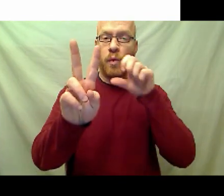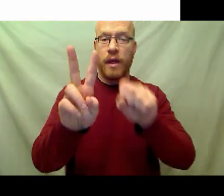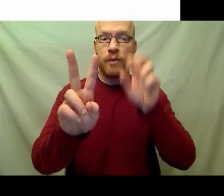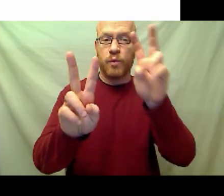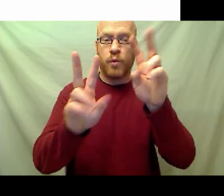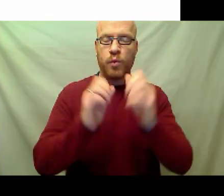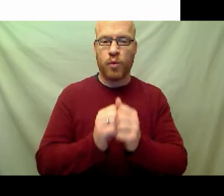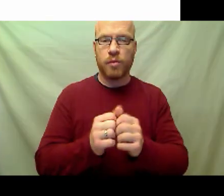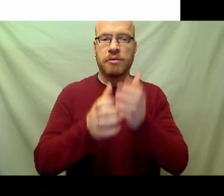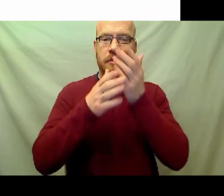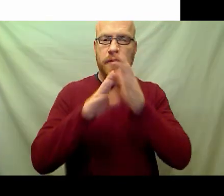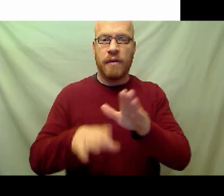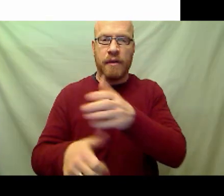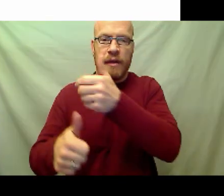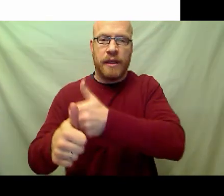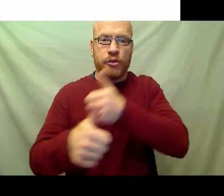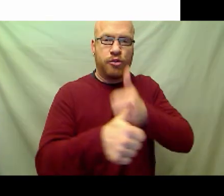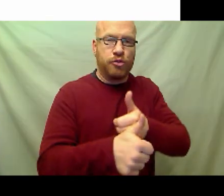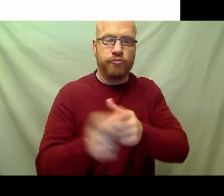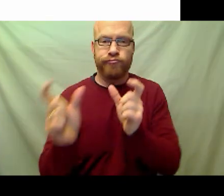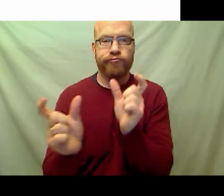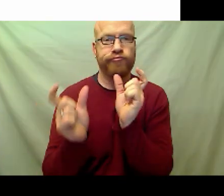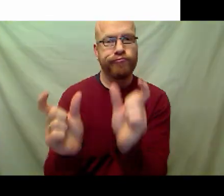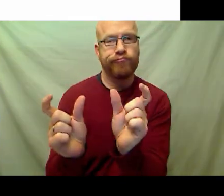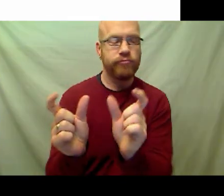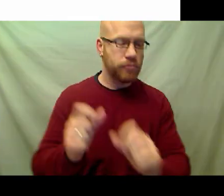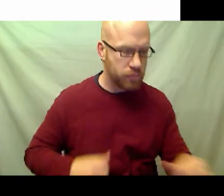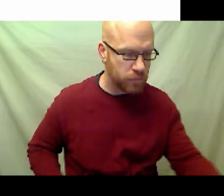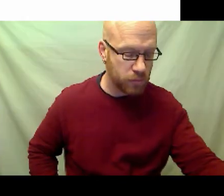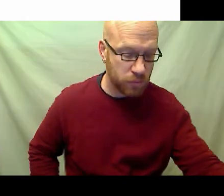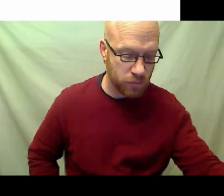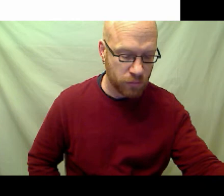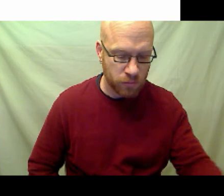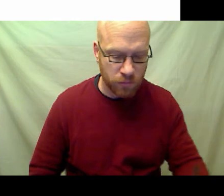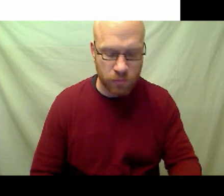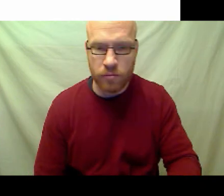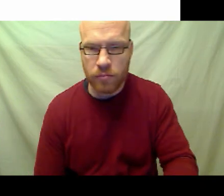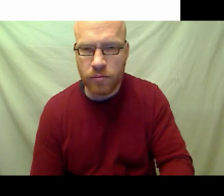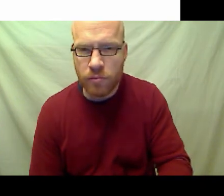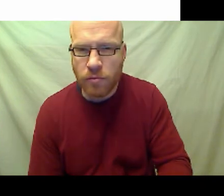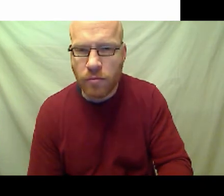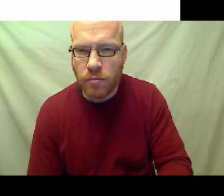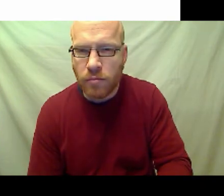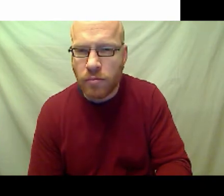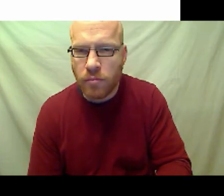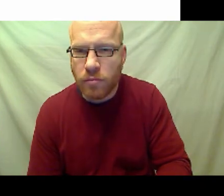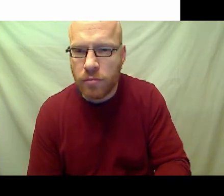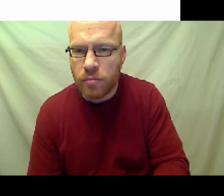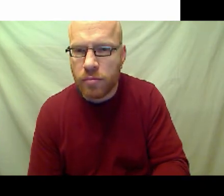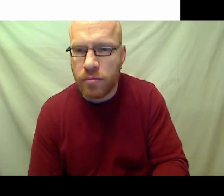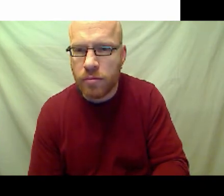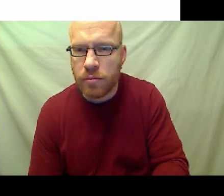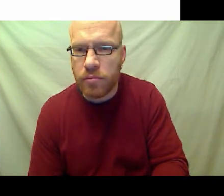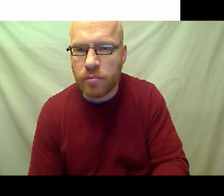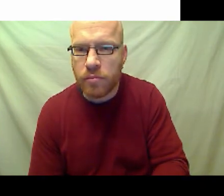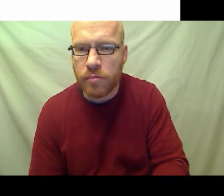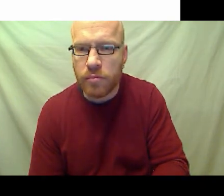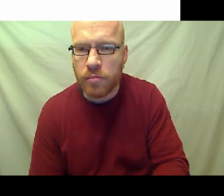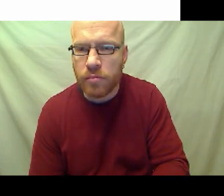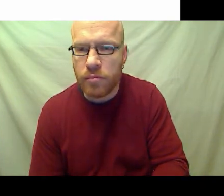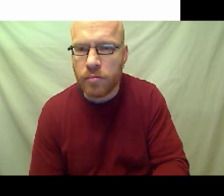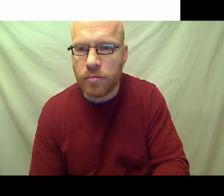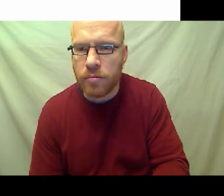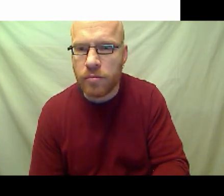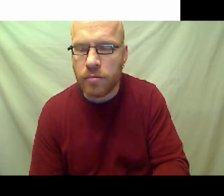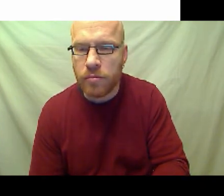Now we have 2 times st dividing each term.